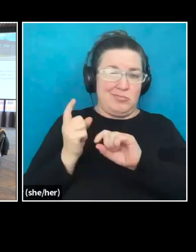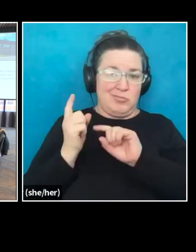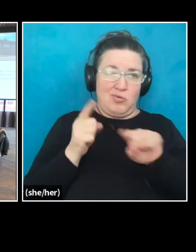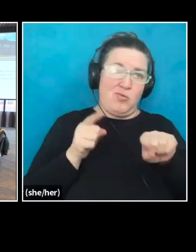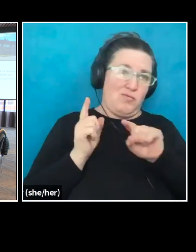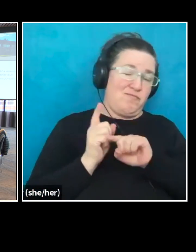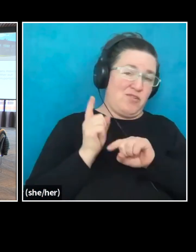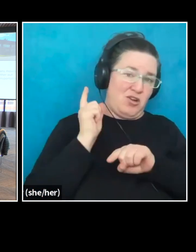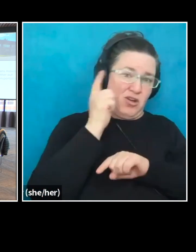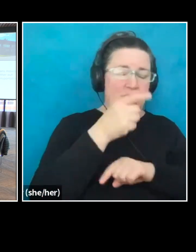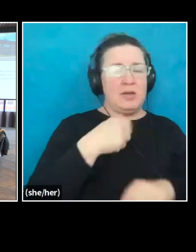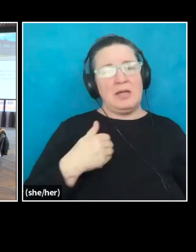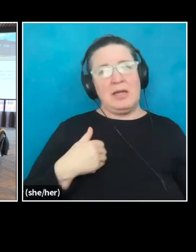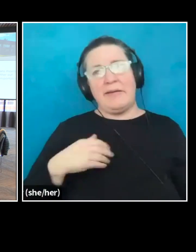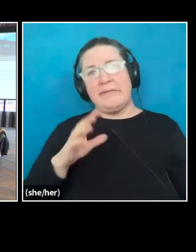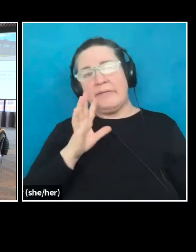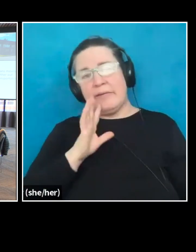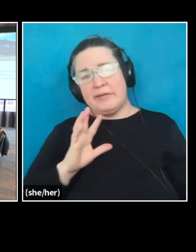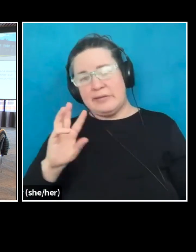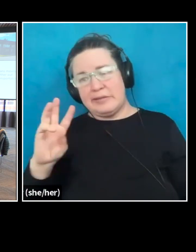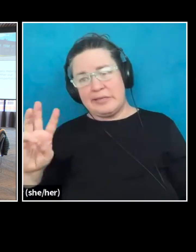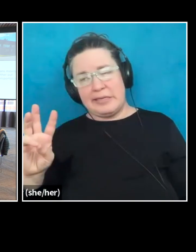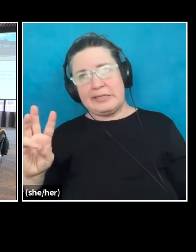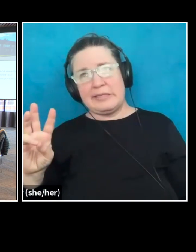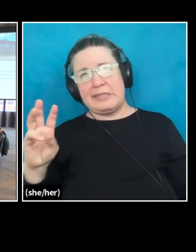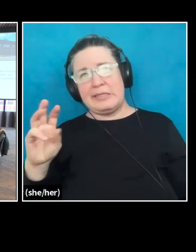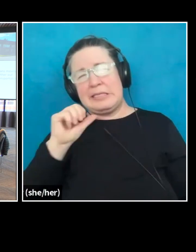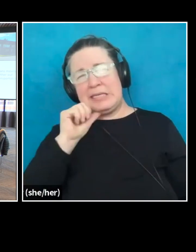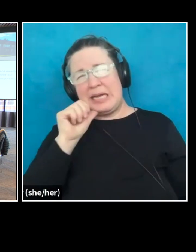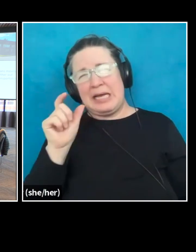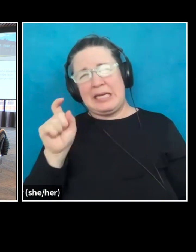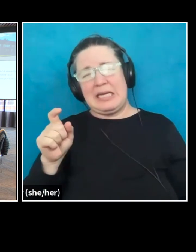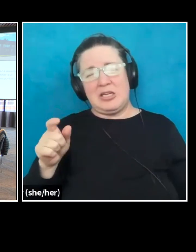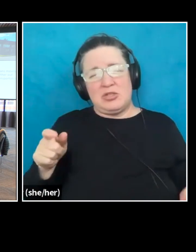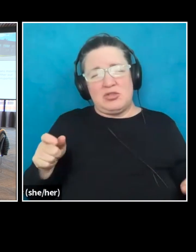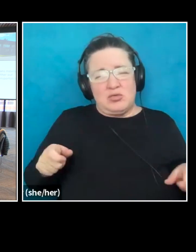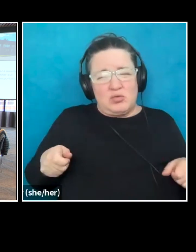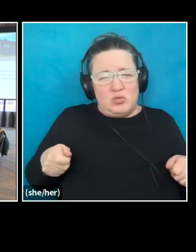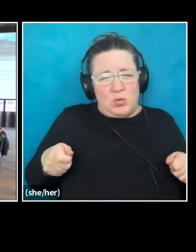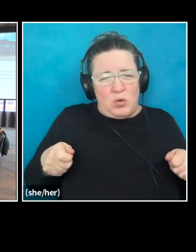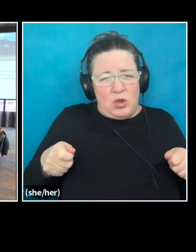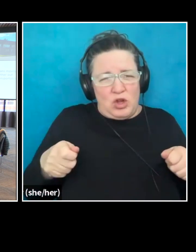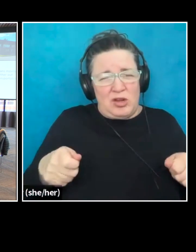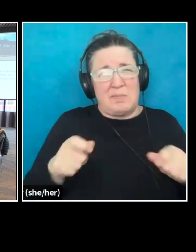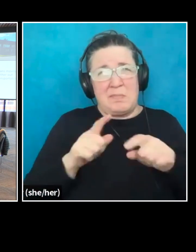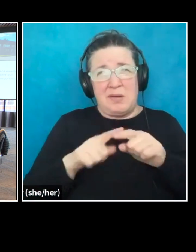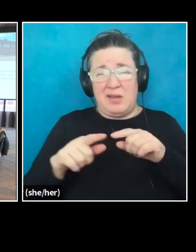not doesn't need a stroller, but to walk three the three miles total of getting there and then doing